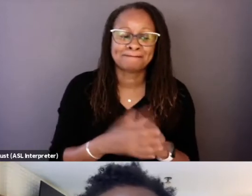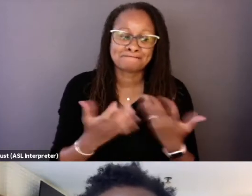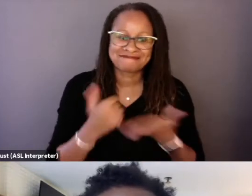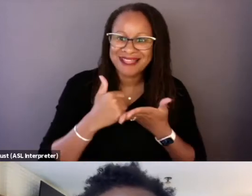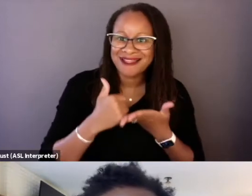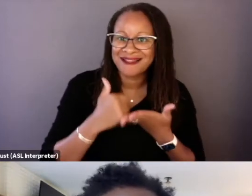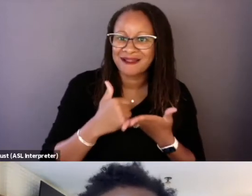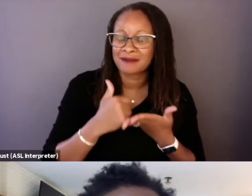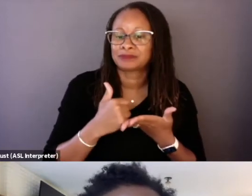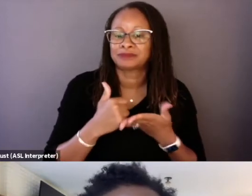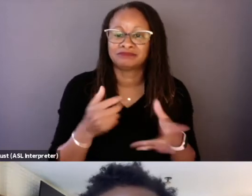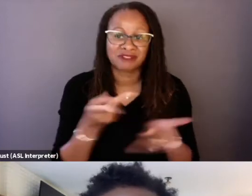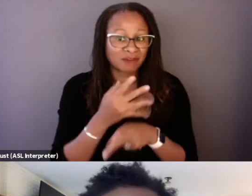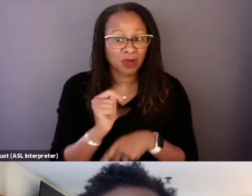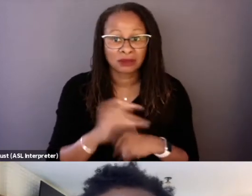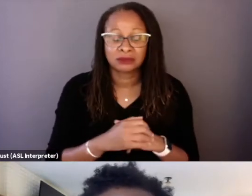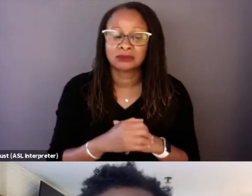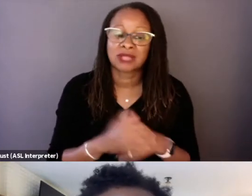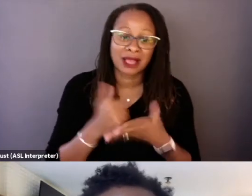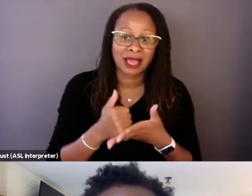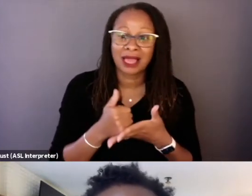in figuring it out, and helping the public understand,